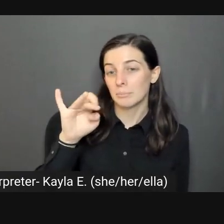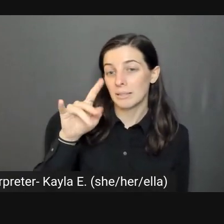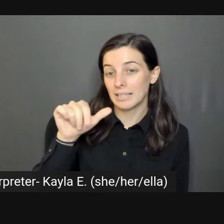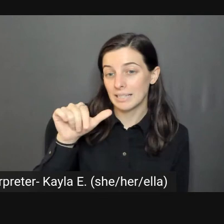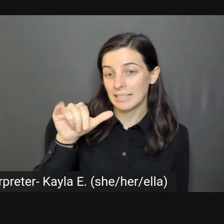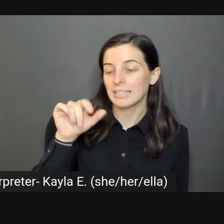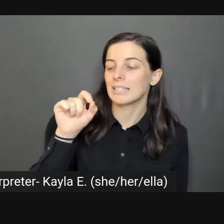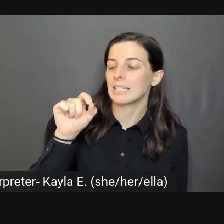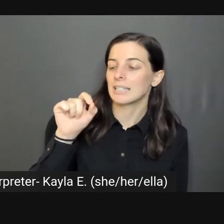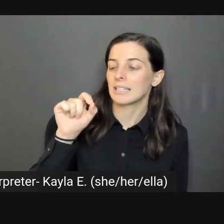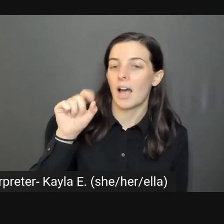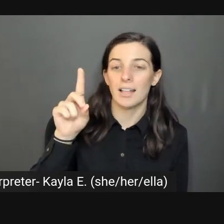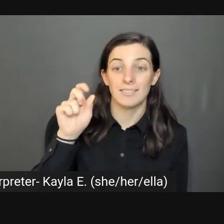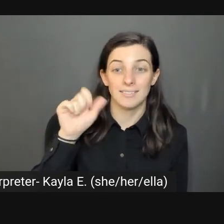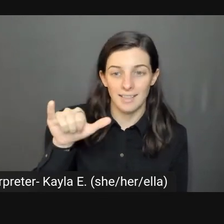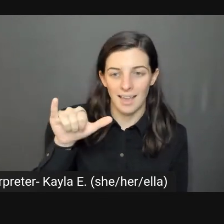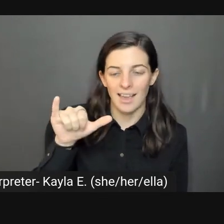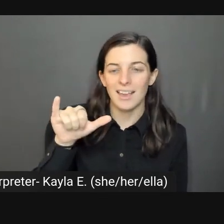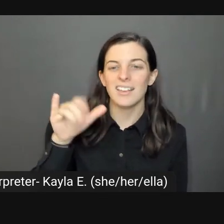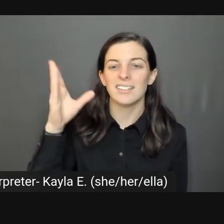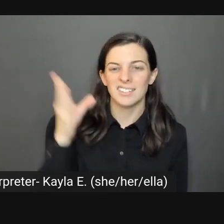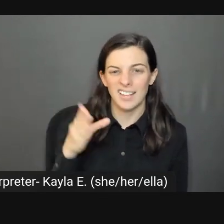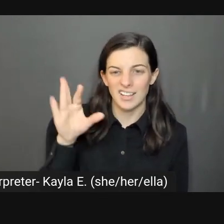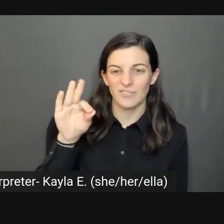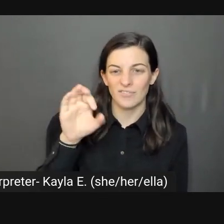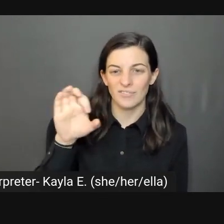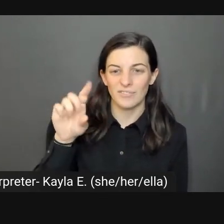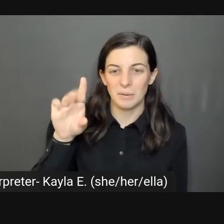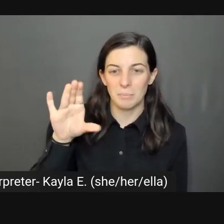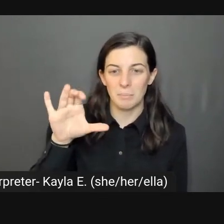to provide anonymous feedback for our speakers on their presentations.